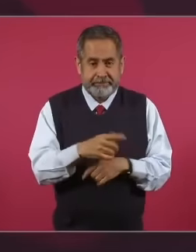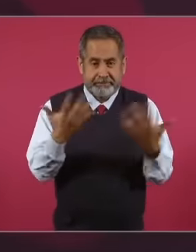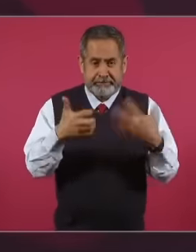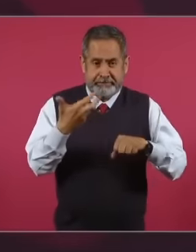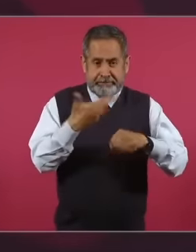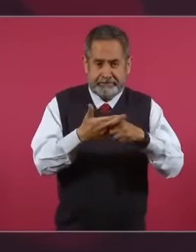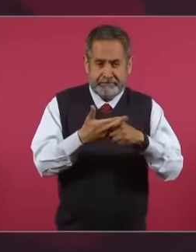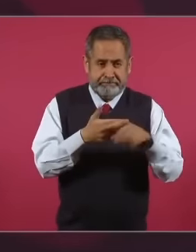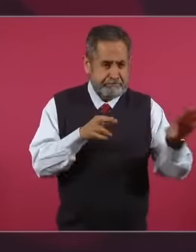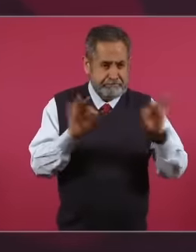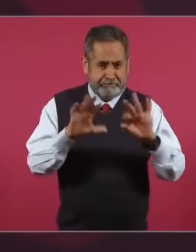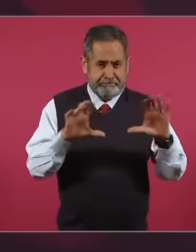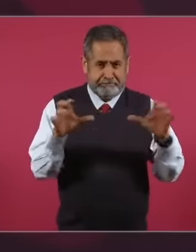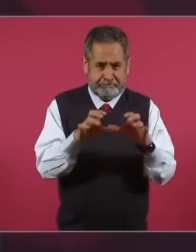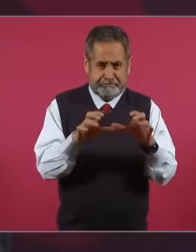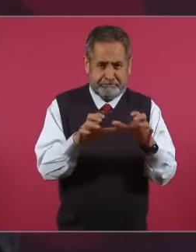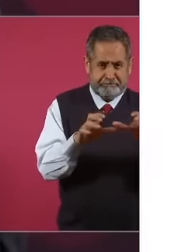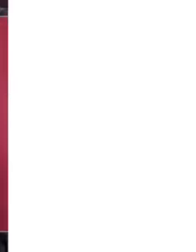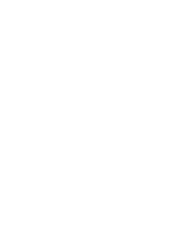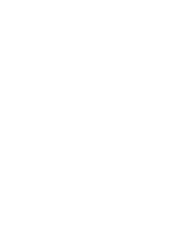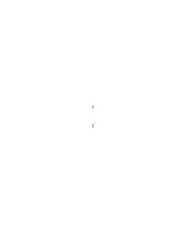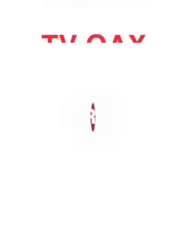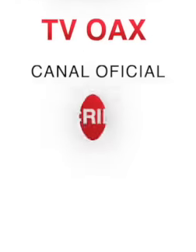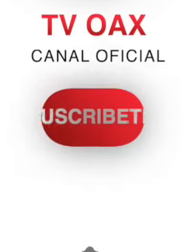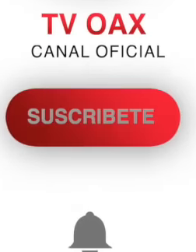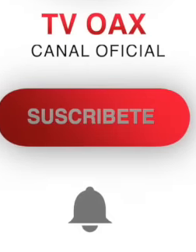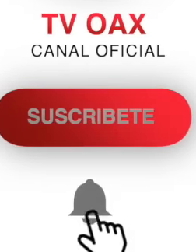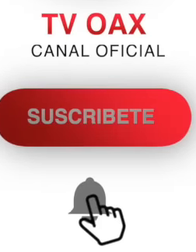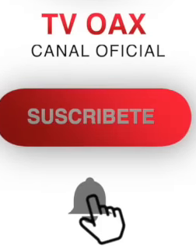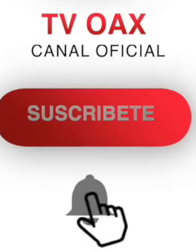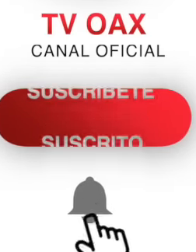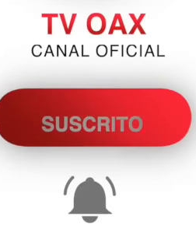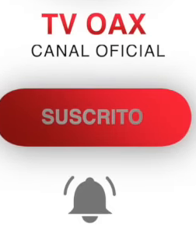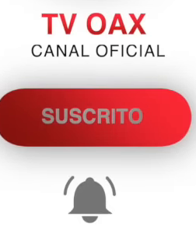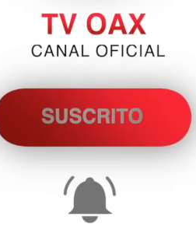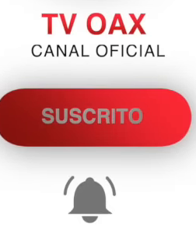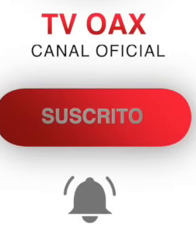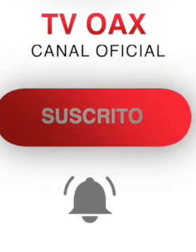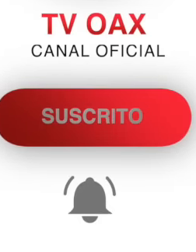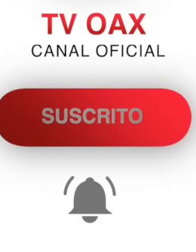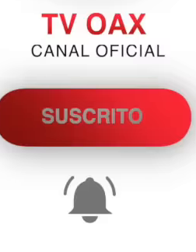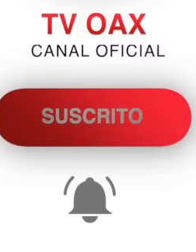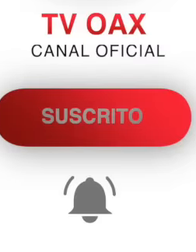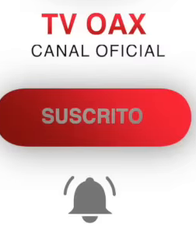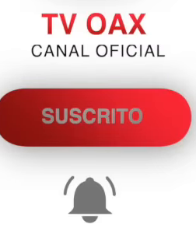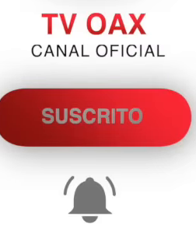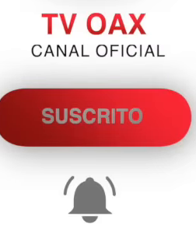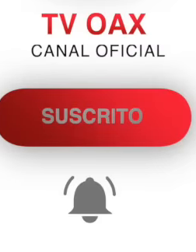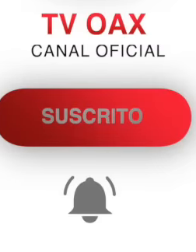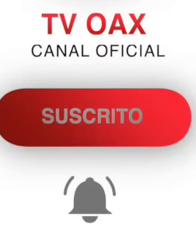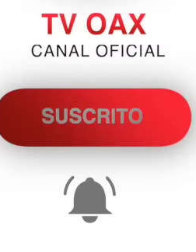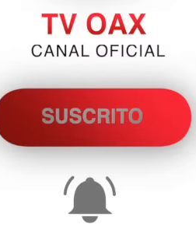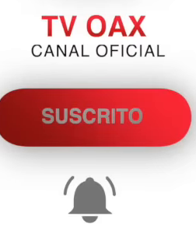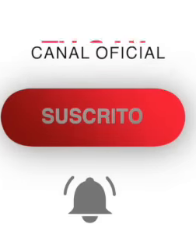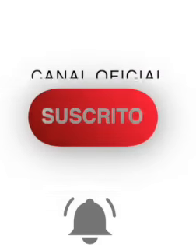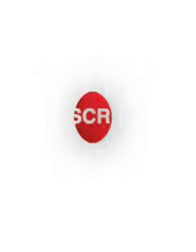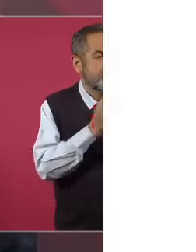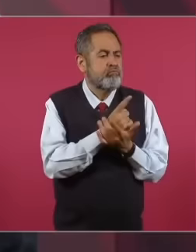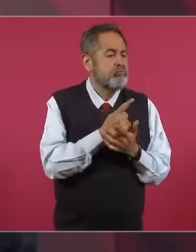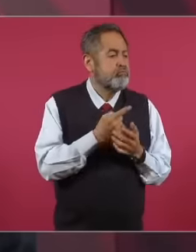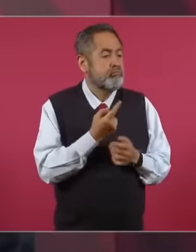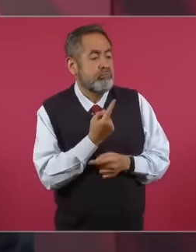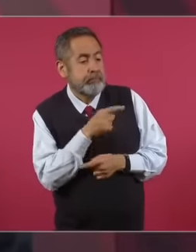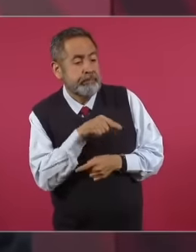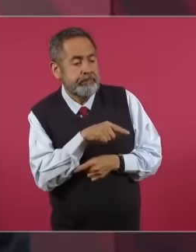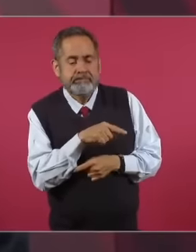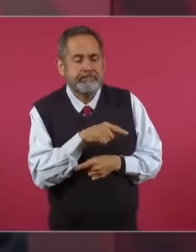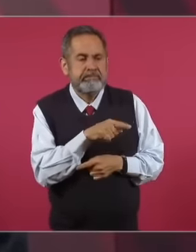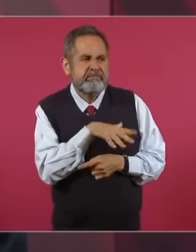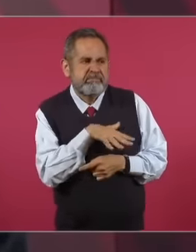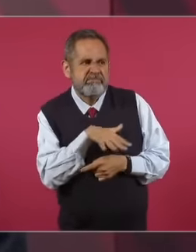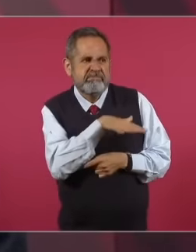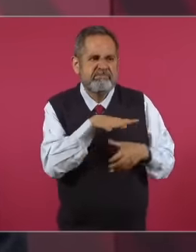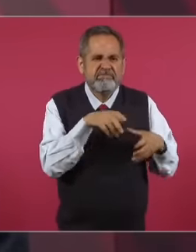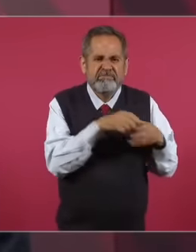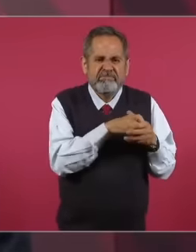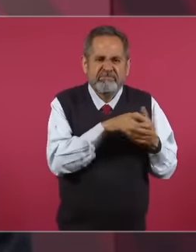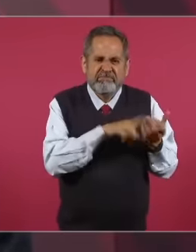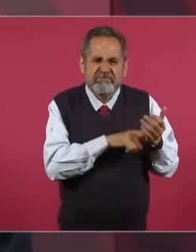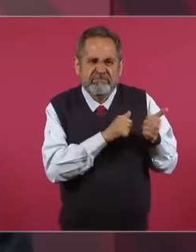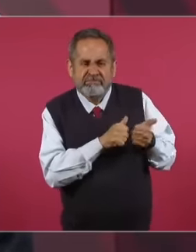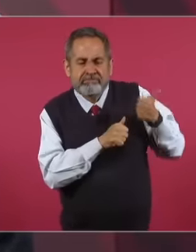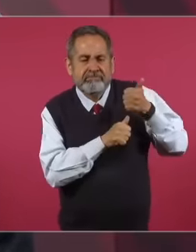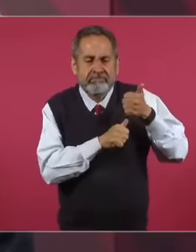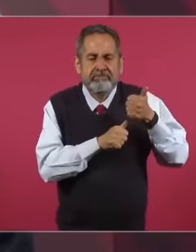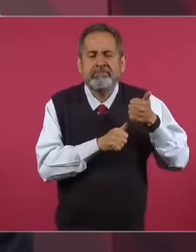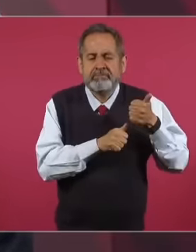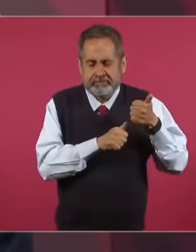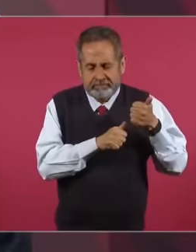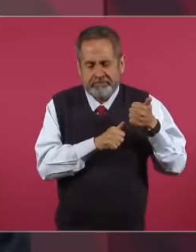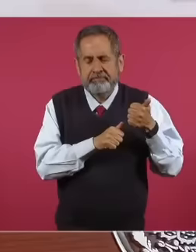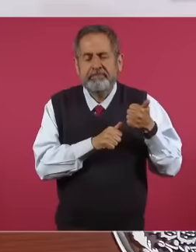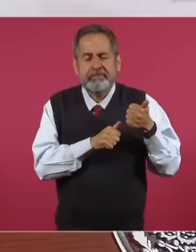is nothing more than those who represent that organization,